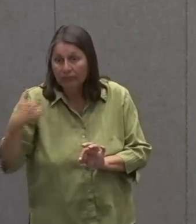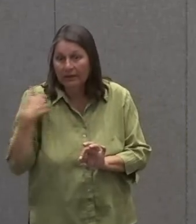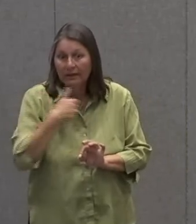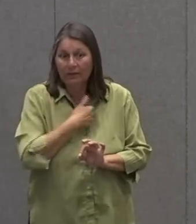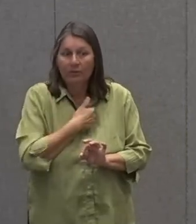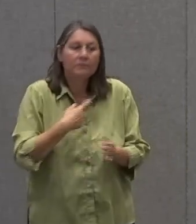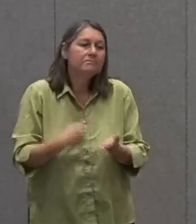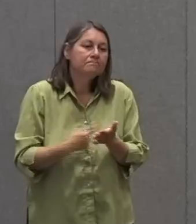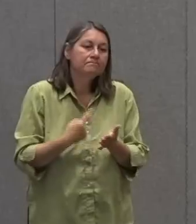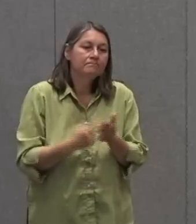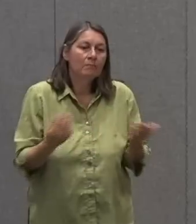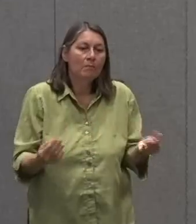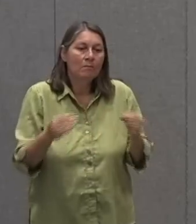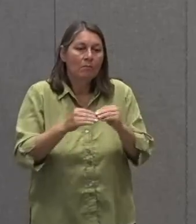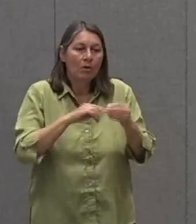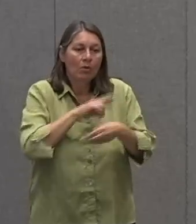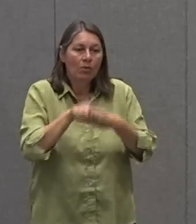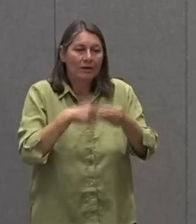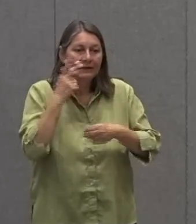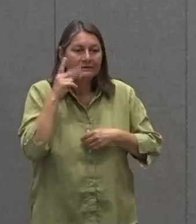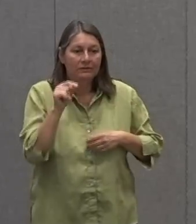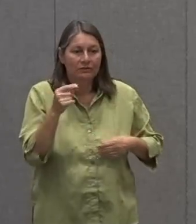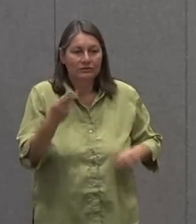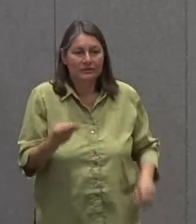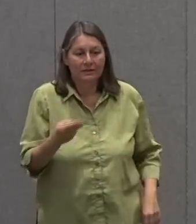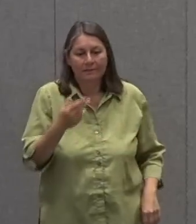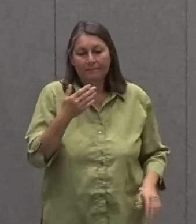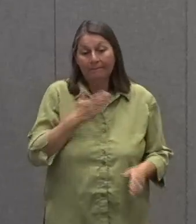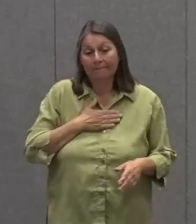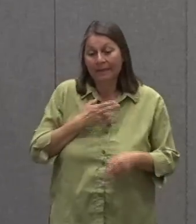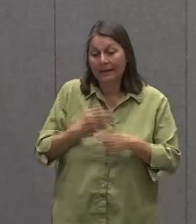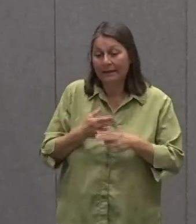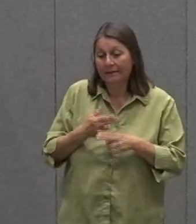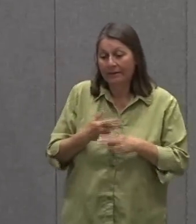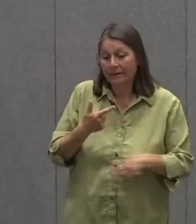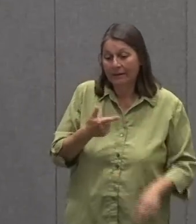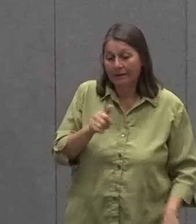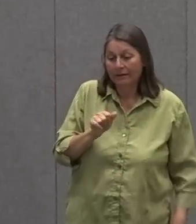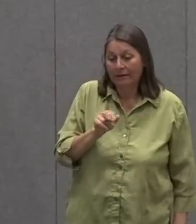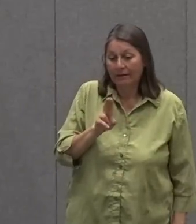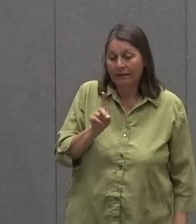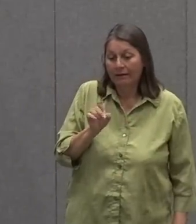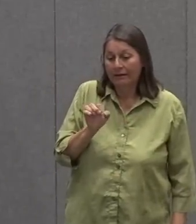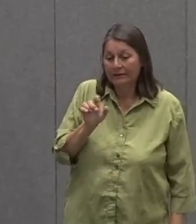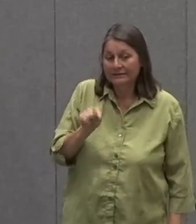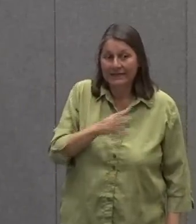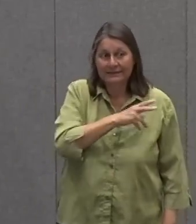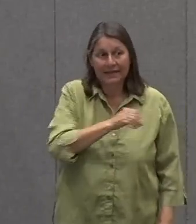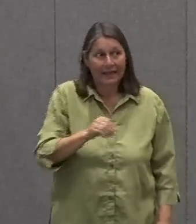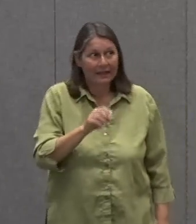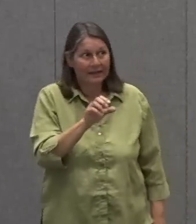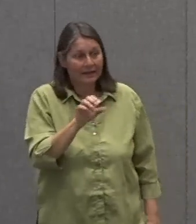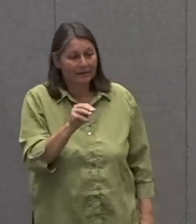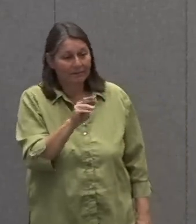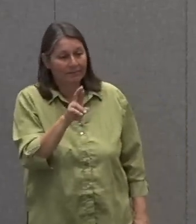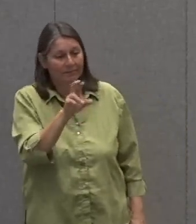and again, my name is Mrs. Gaudet, and you also had Mrs. Sears with us, and I would like to thank you all